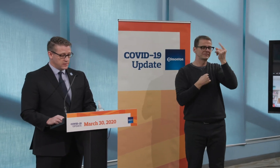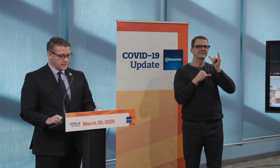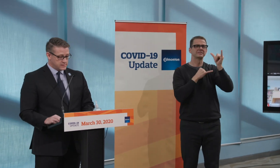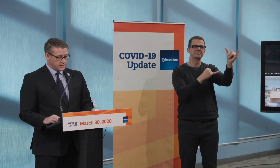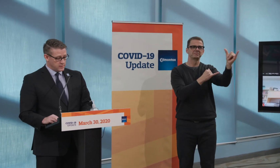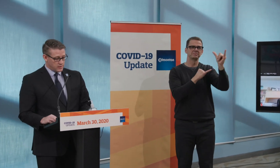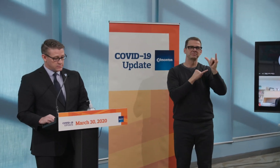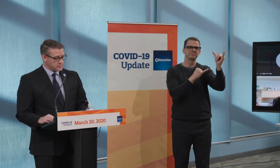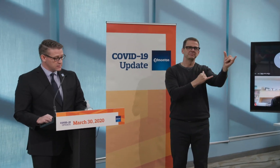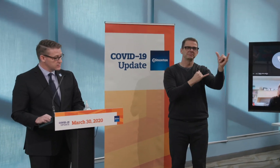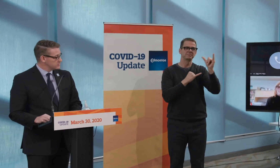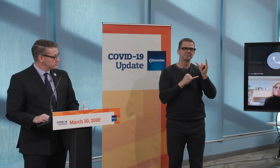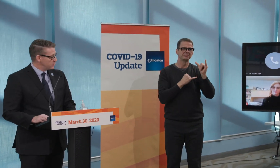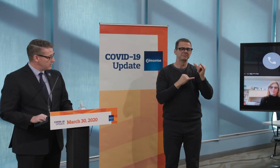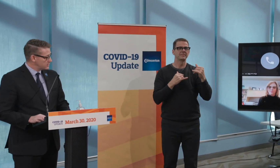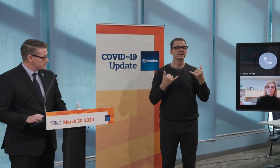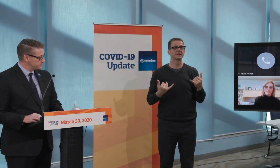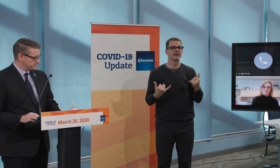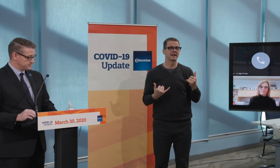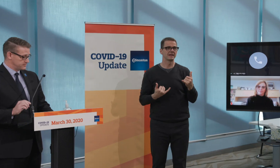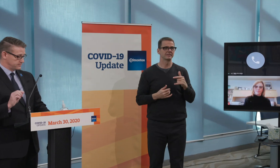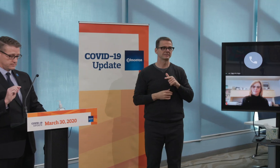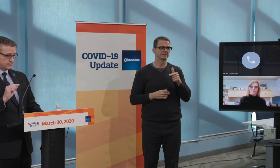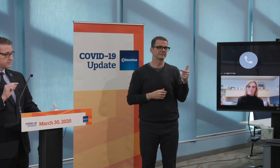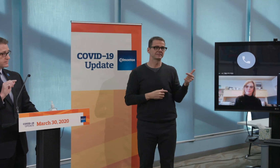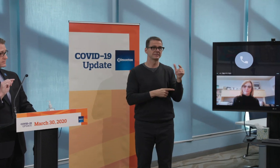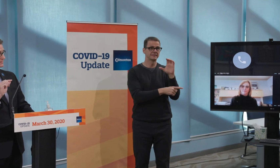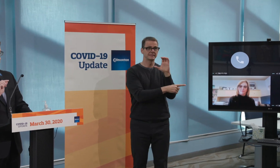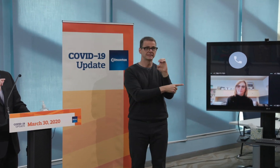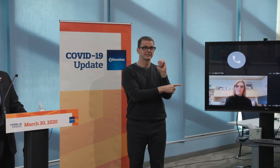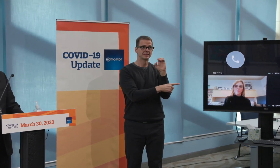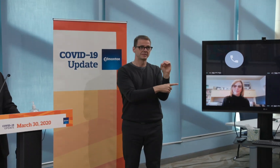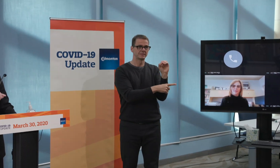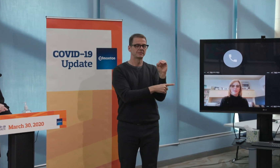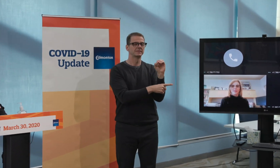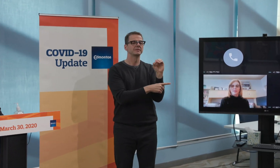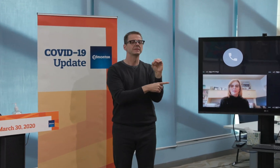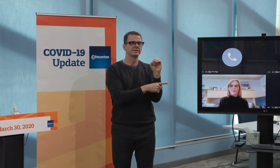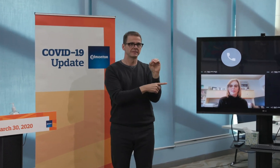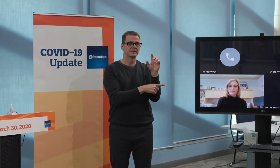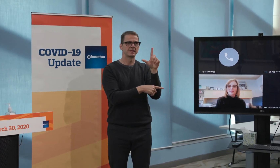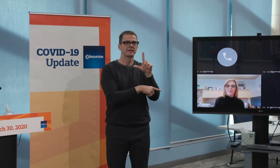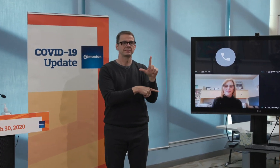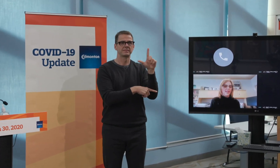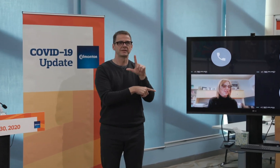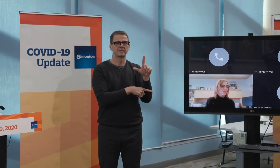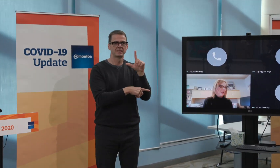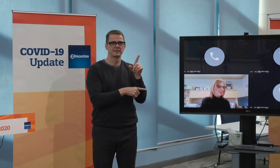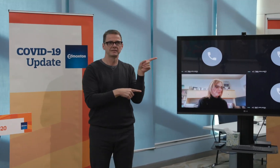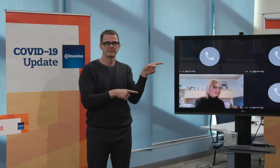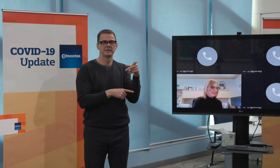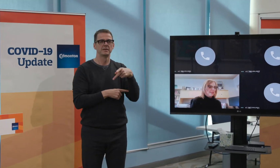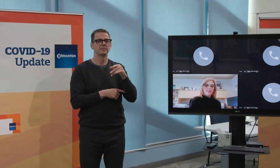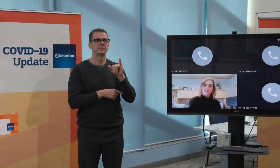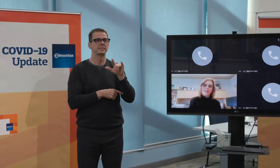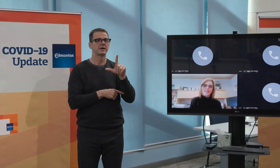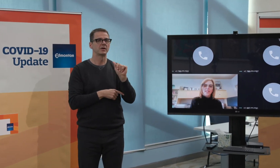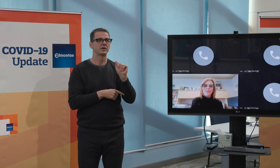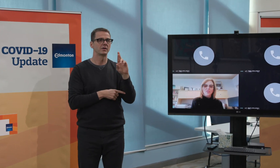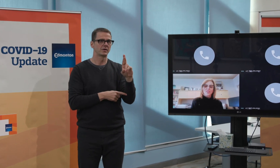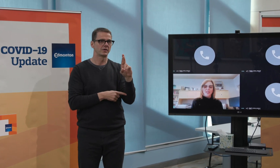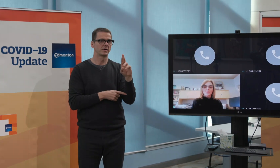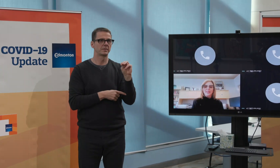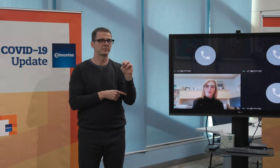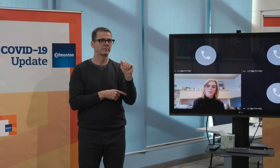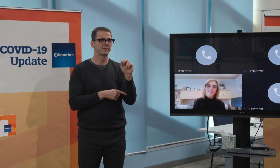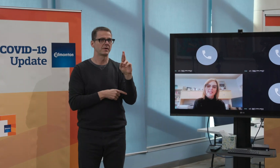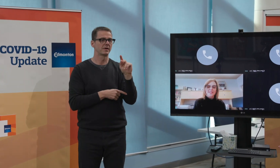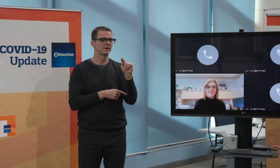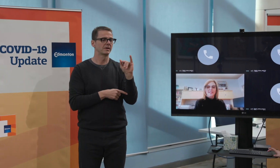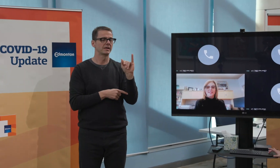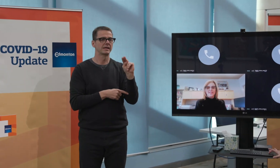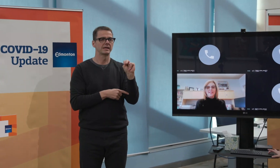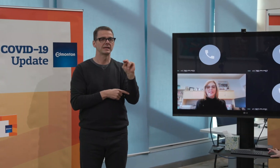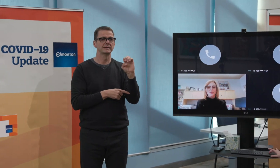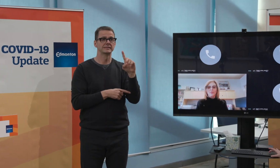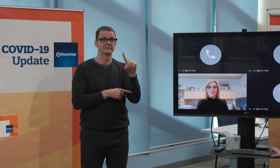executive officer polar as i mentioned i'm pilar martinez to be a CEO of the